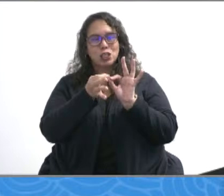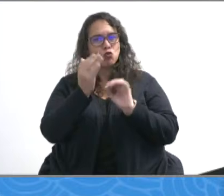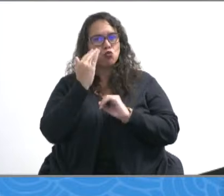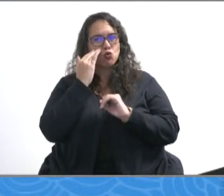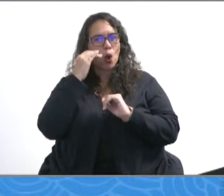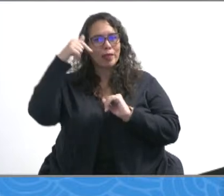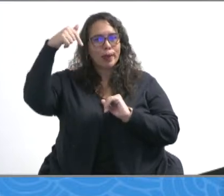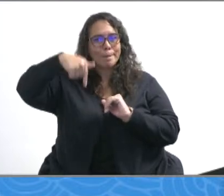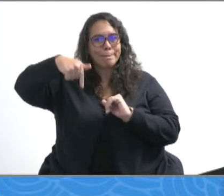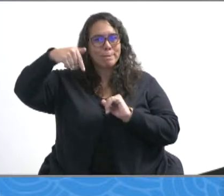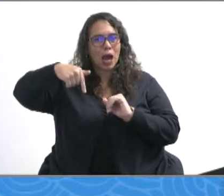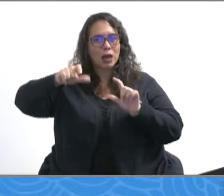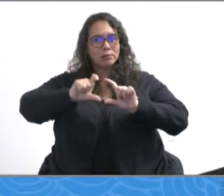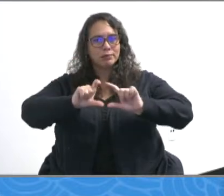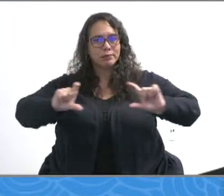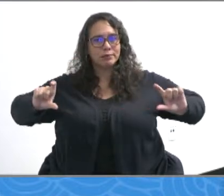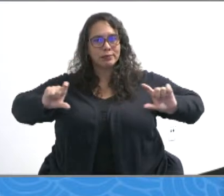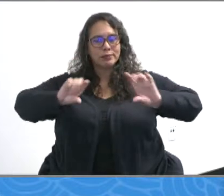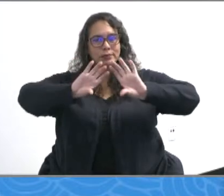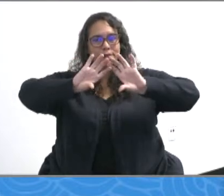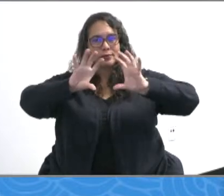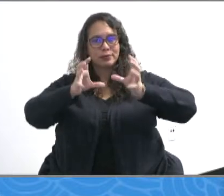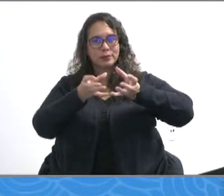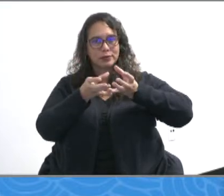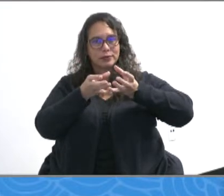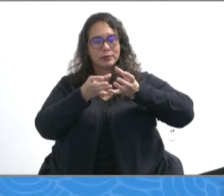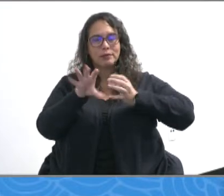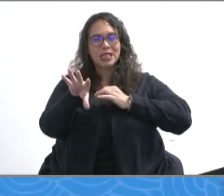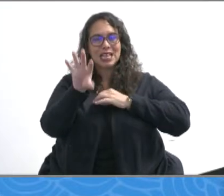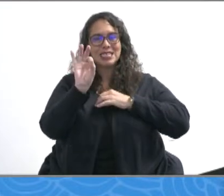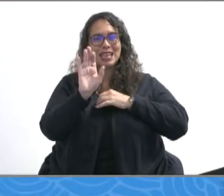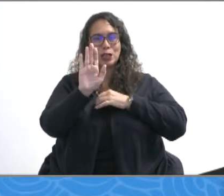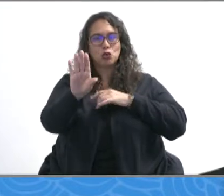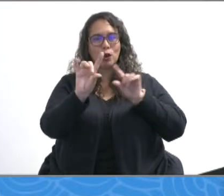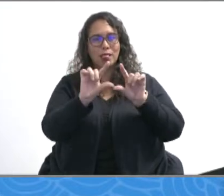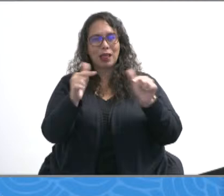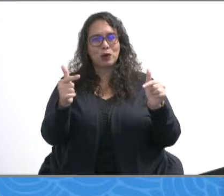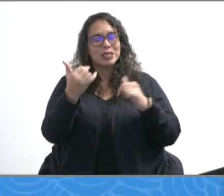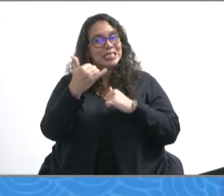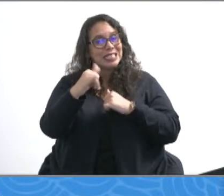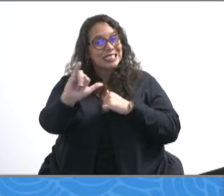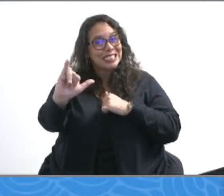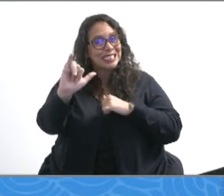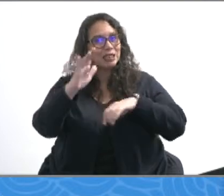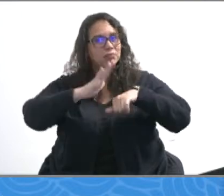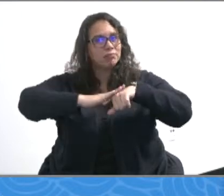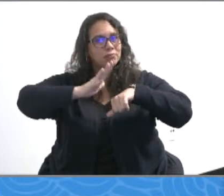you'll want to select your language of choice. We still advise that if you are an English speaker,